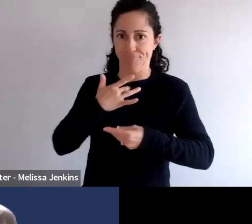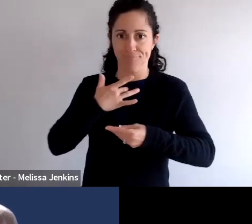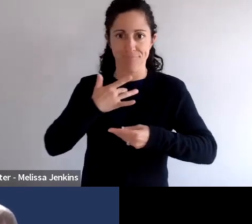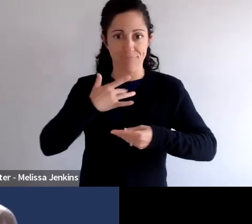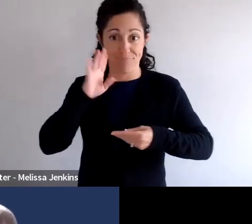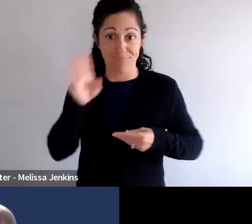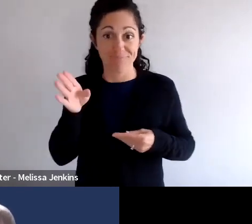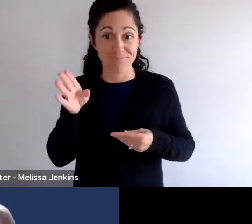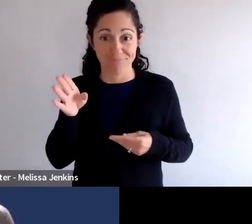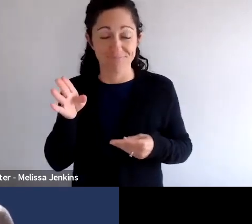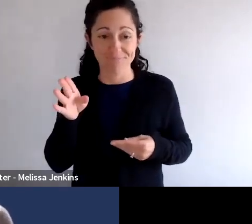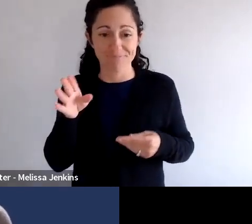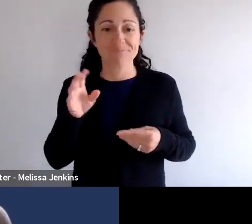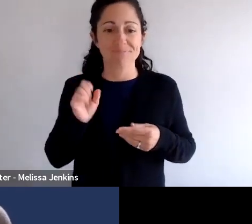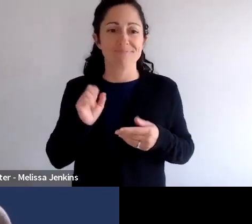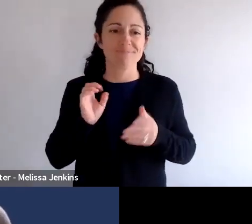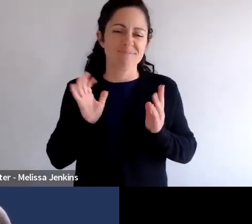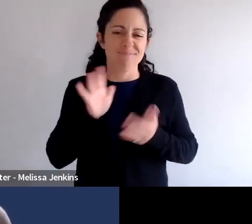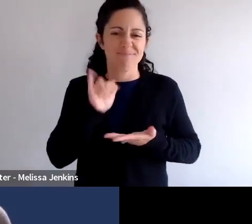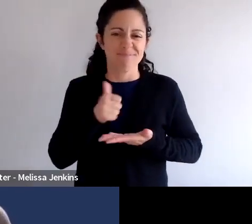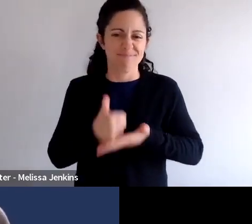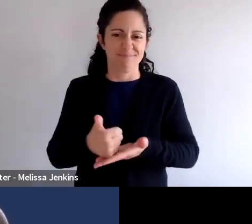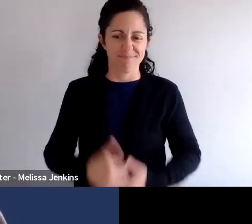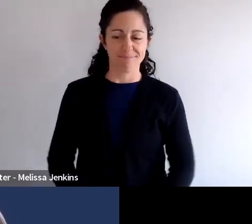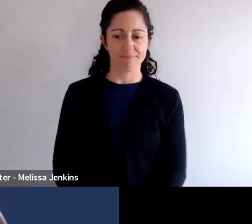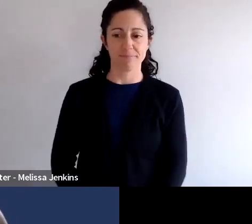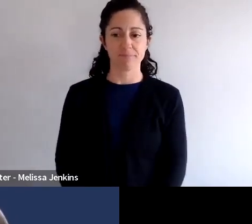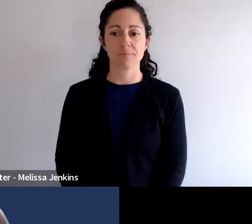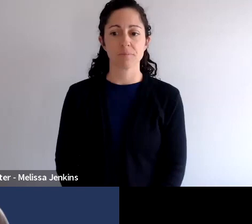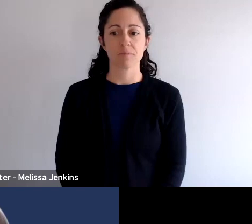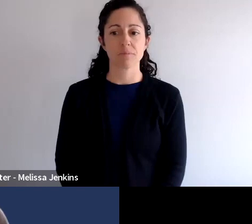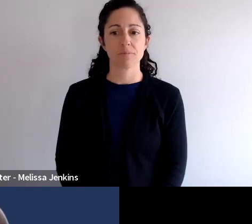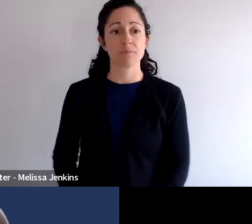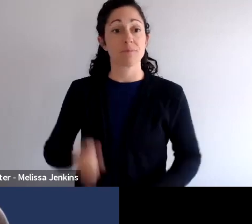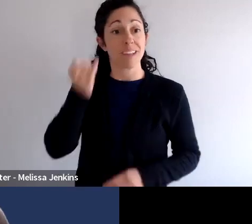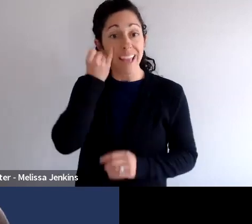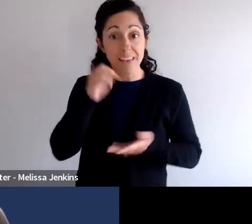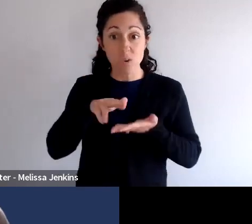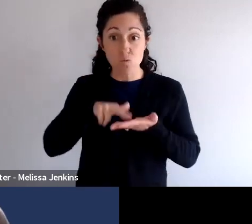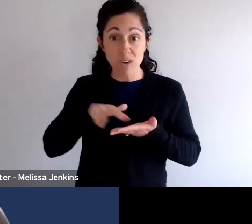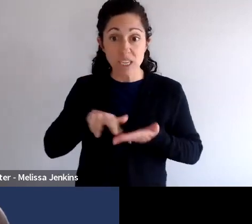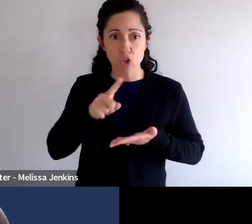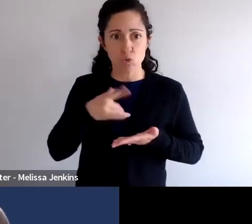other information it can be helpful. If you're interested in research, it's a very easy way to be